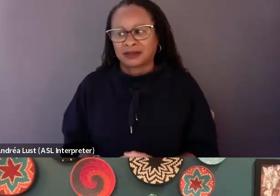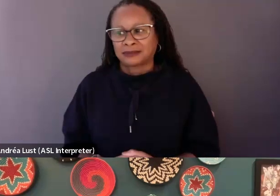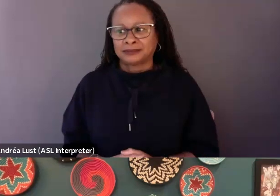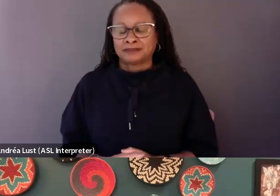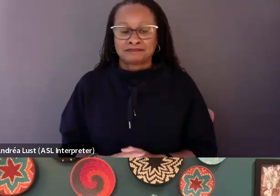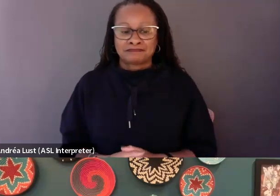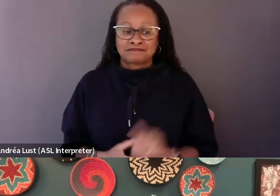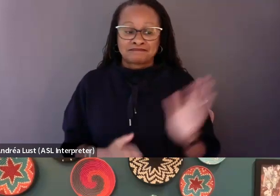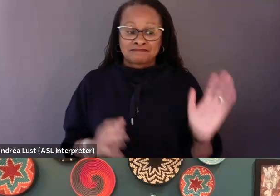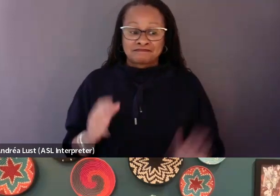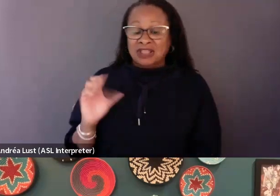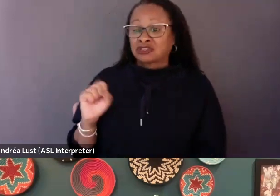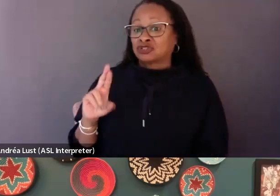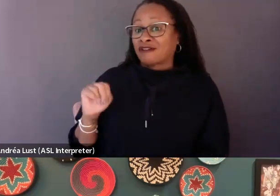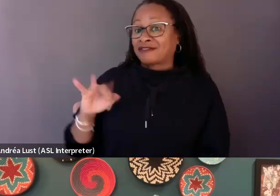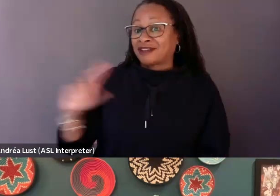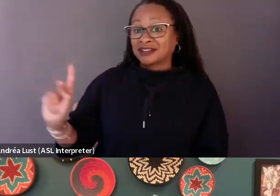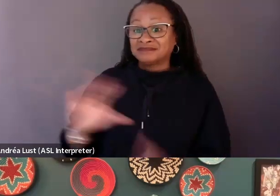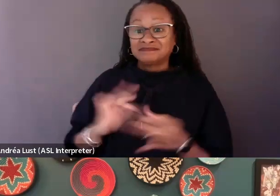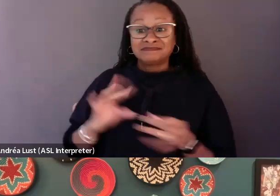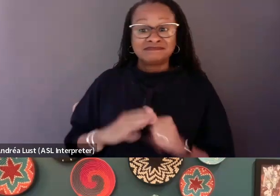I also feel like fear is such a baggage